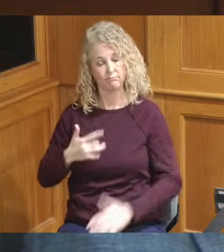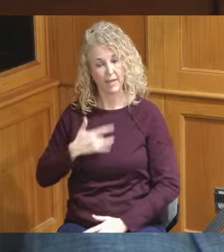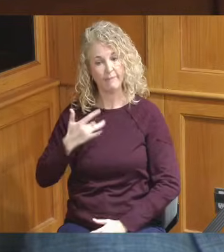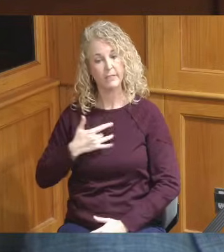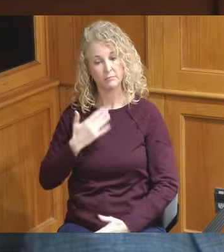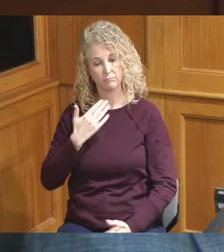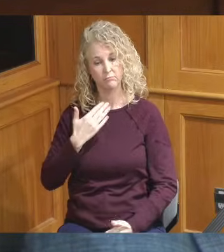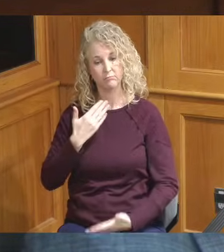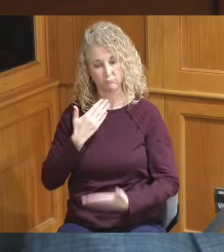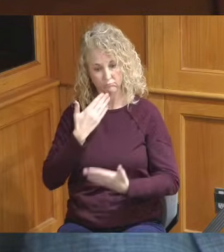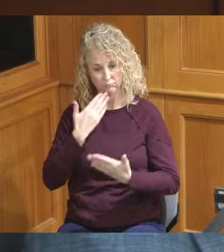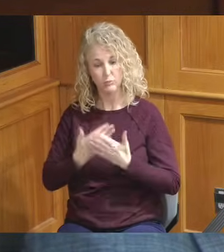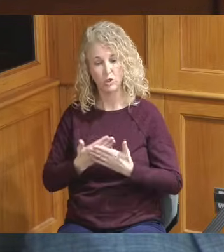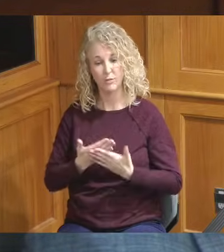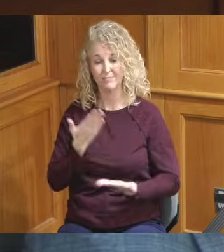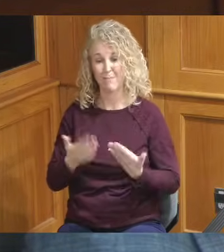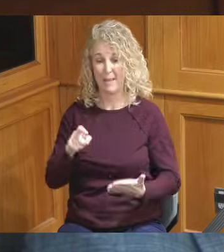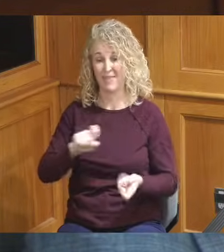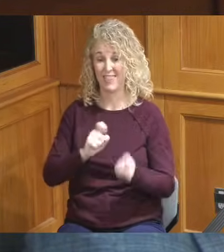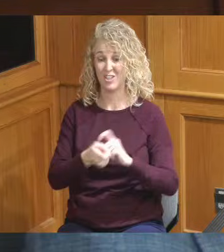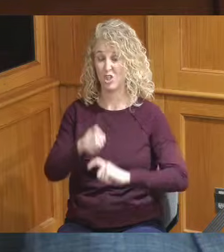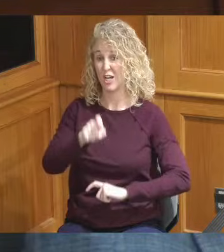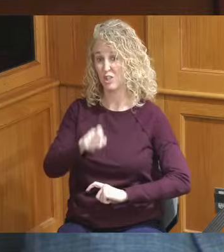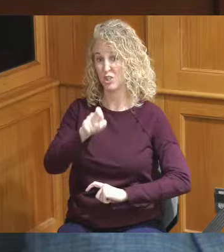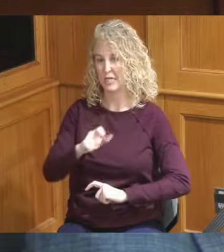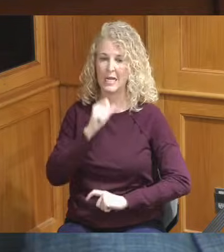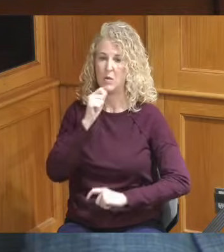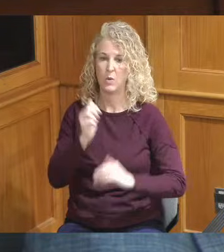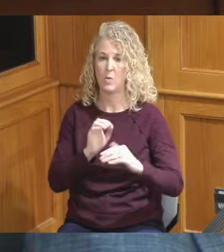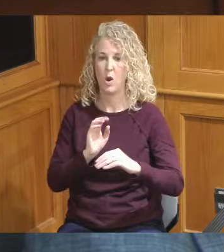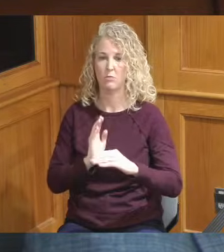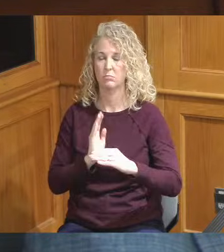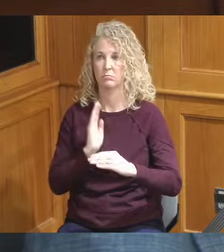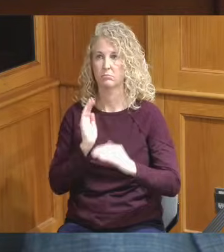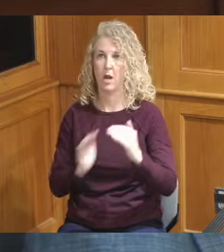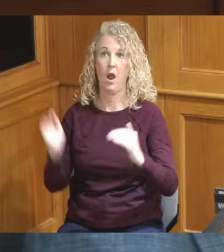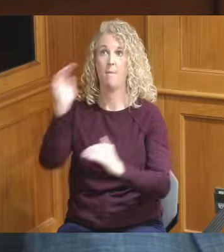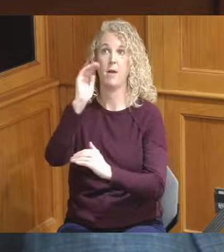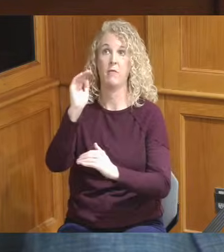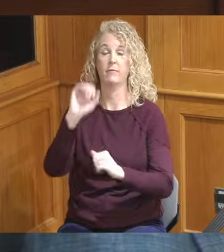you know while this may be needed we won't be going over that. the other piece of this